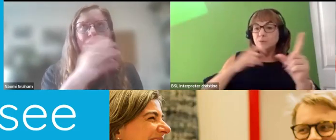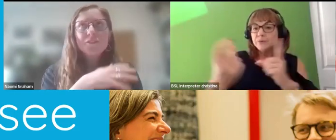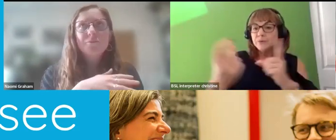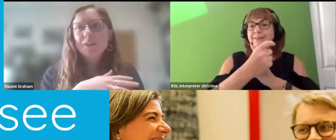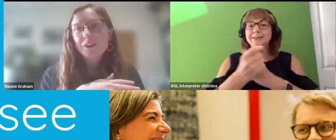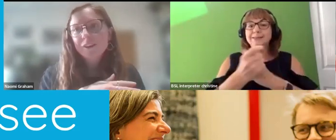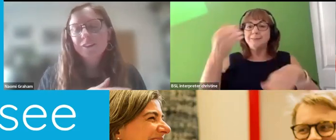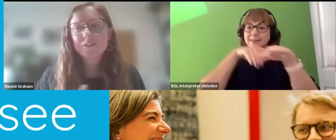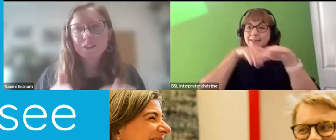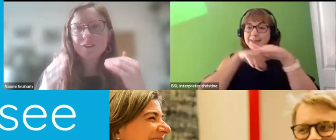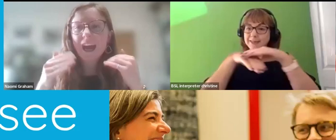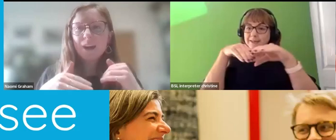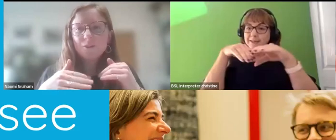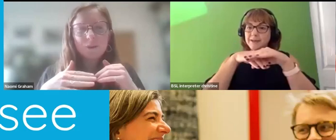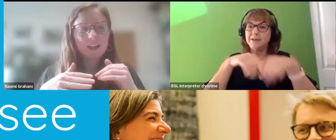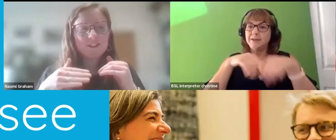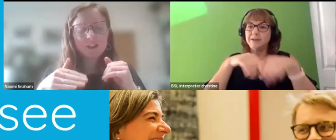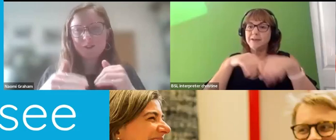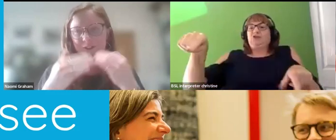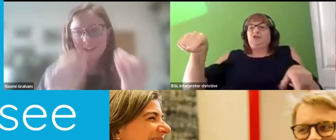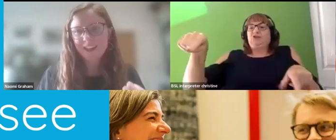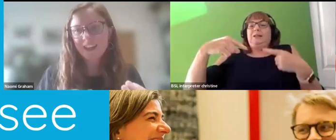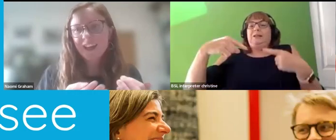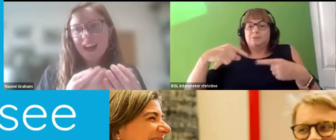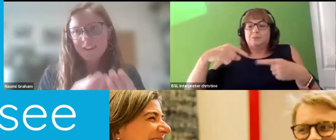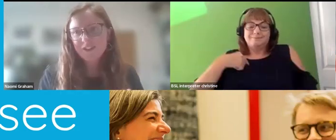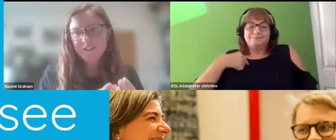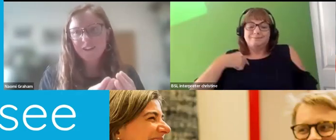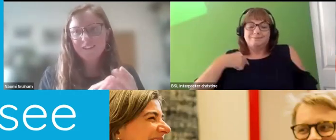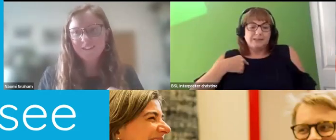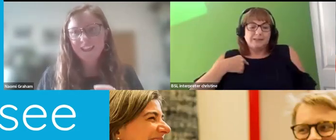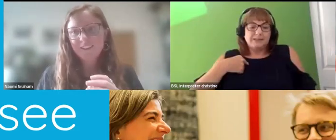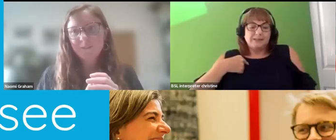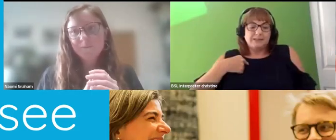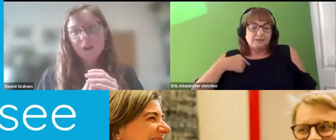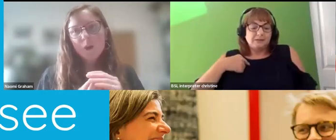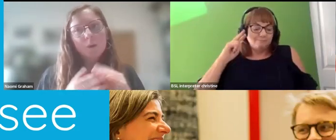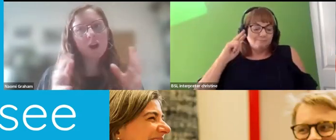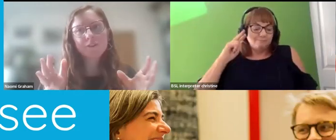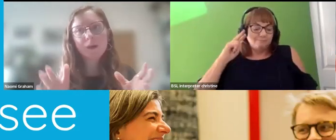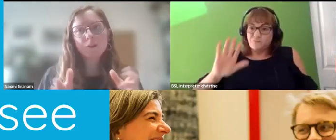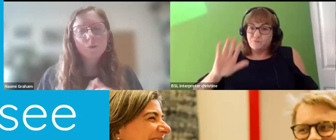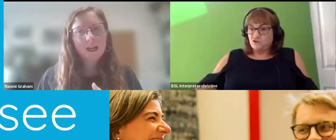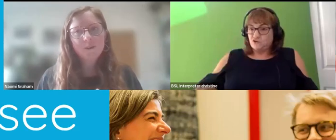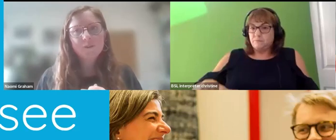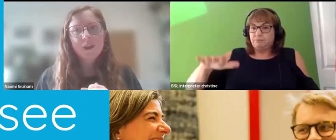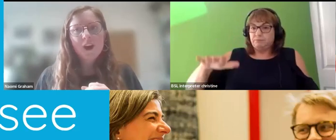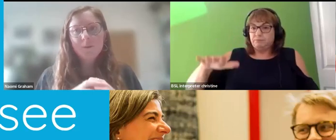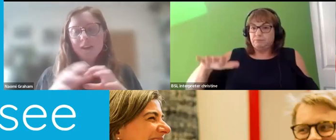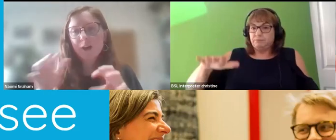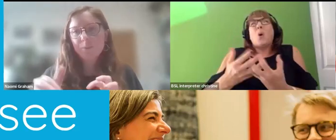since I've been younger is just how do I choose to see as Jesus sees? When I was about 12 I was